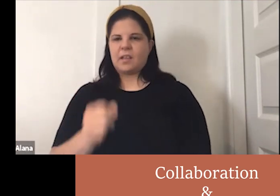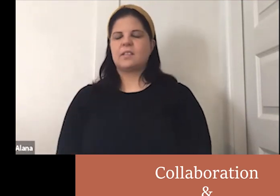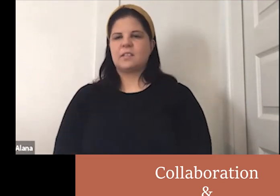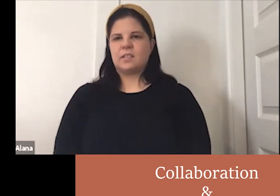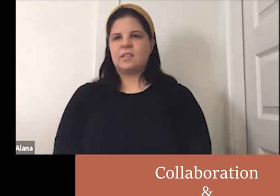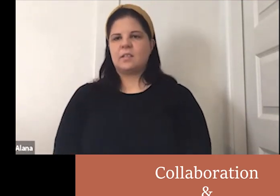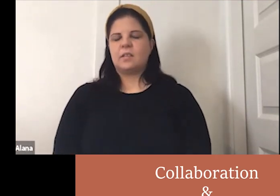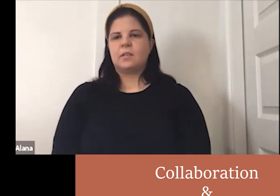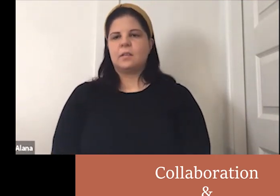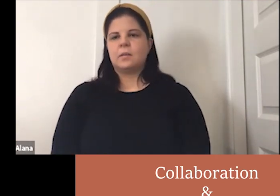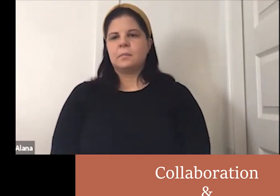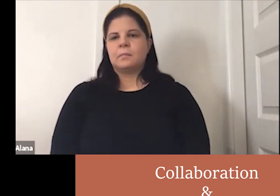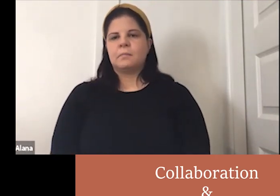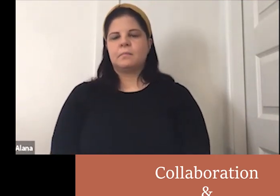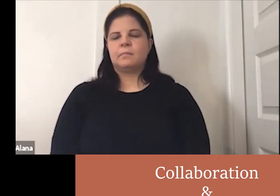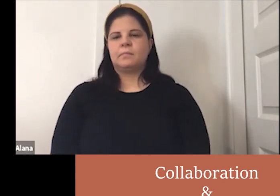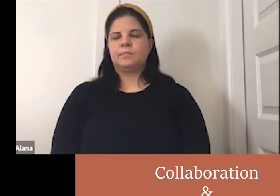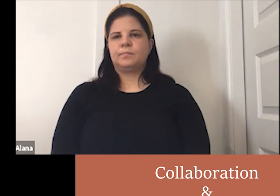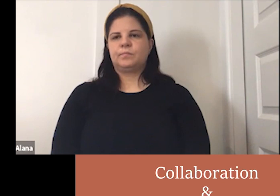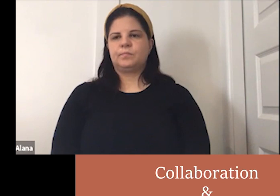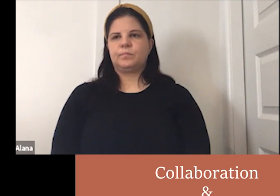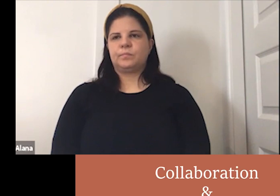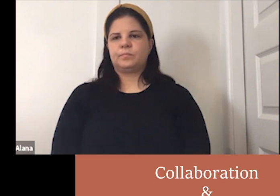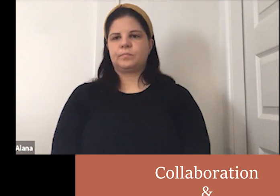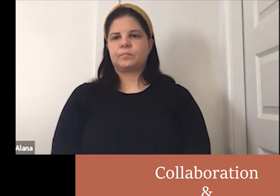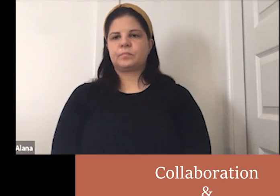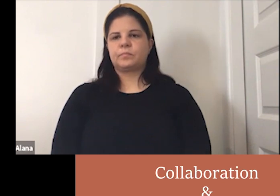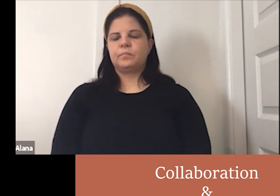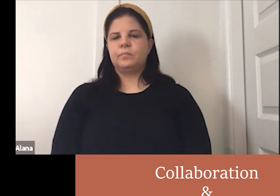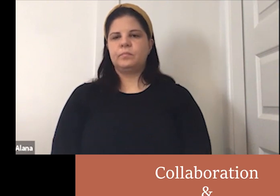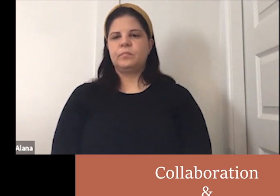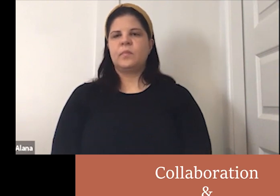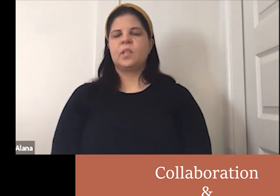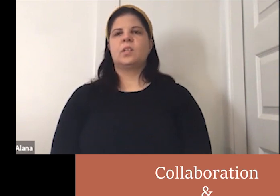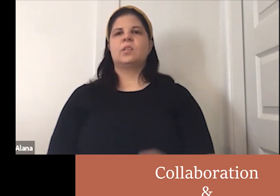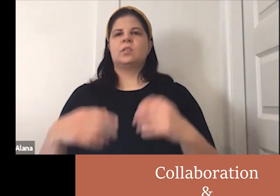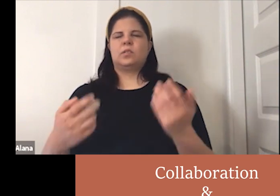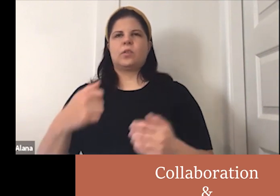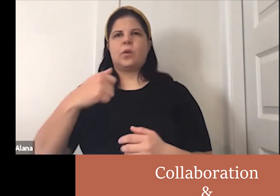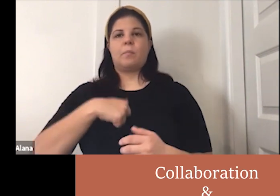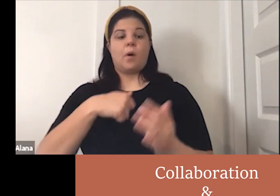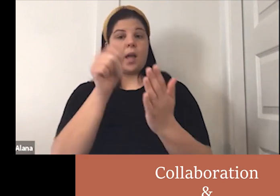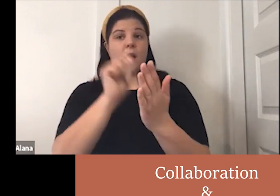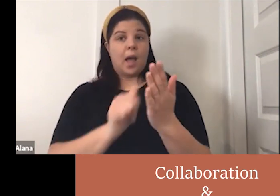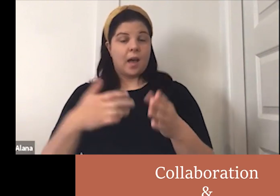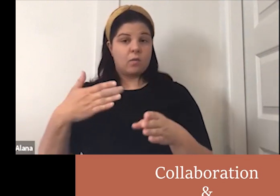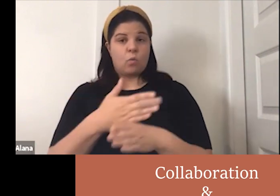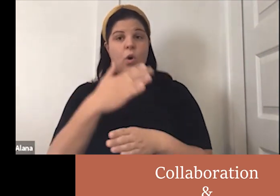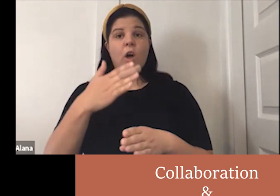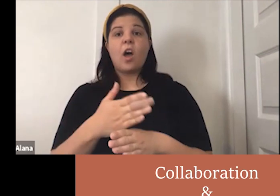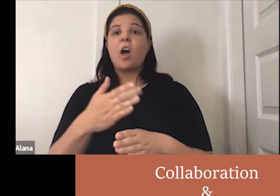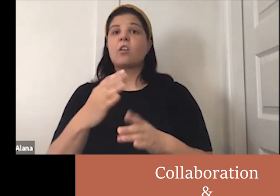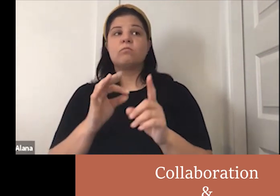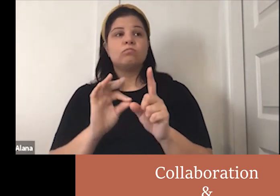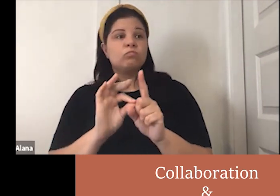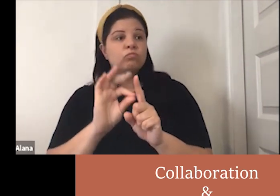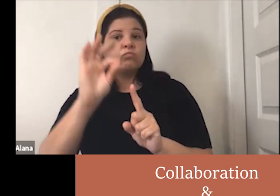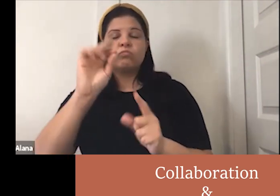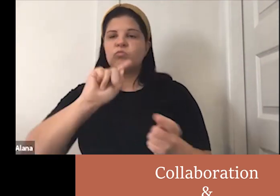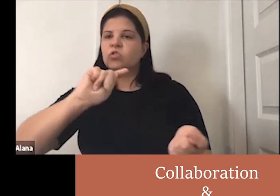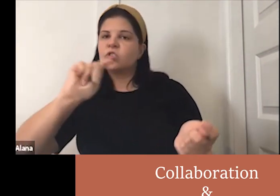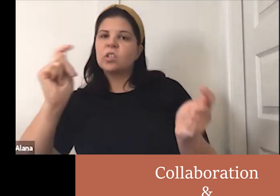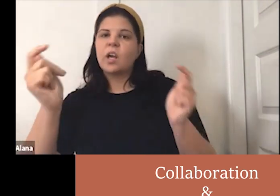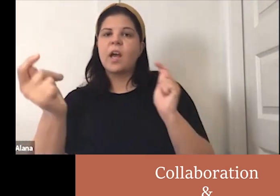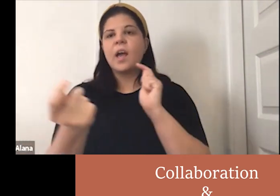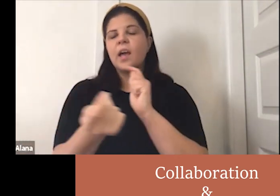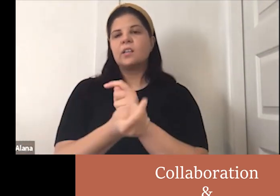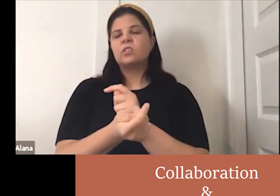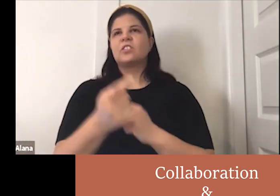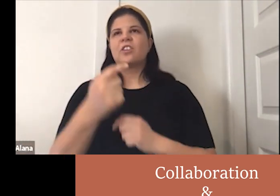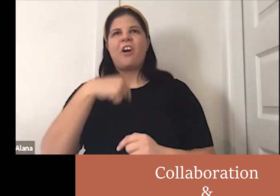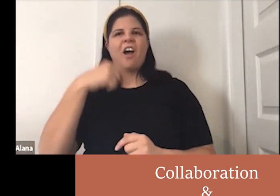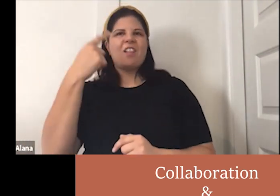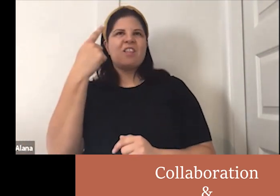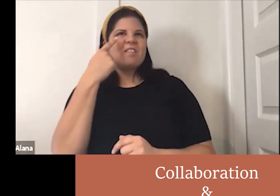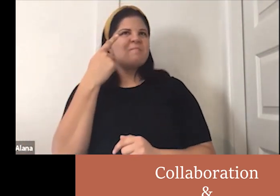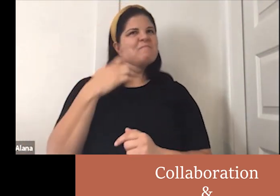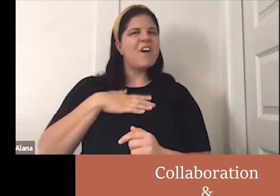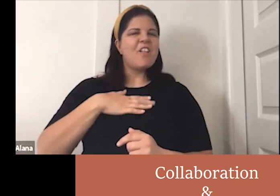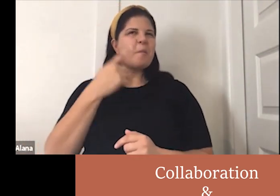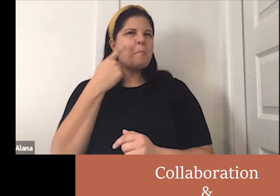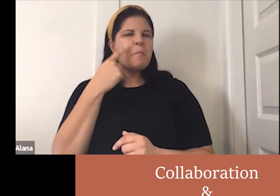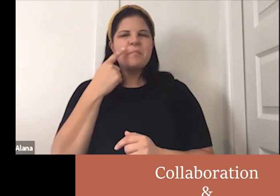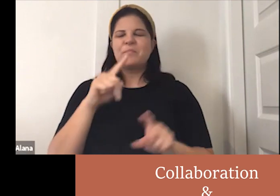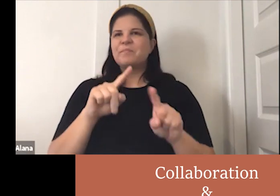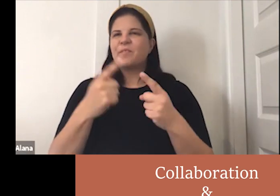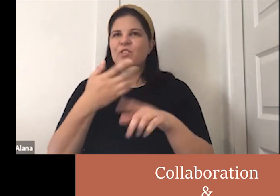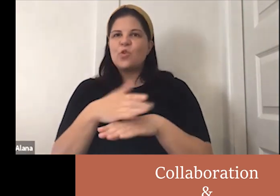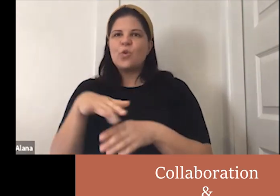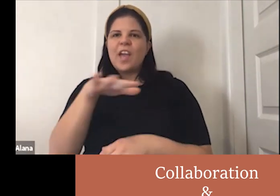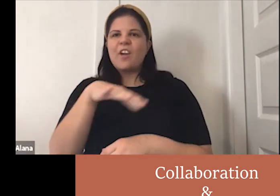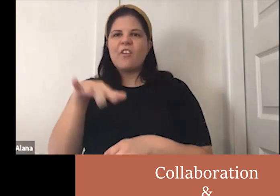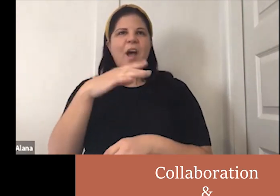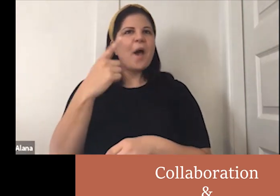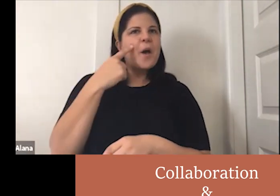And as my art practice evolves, I like to experiment in new areas with new things, with